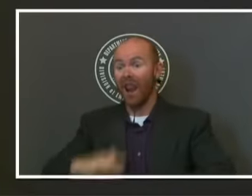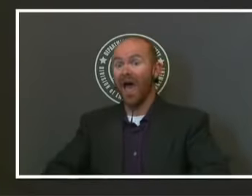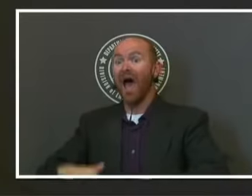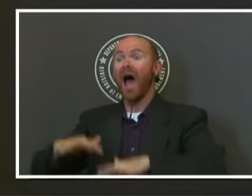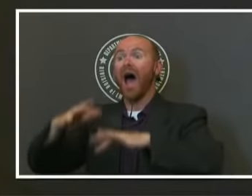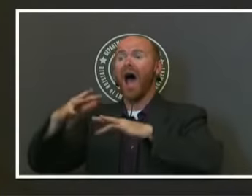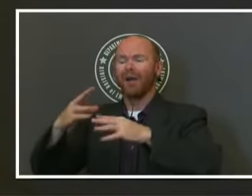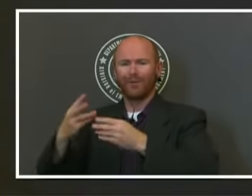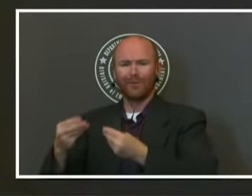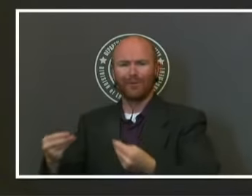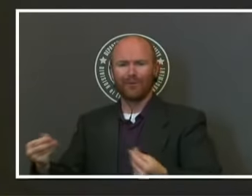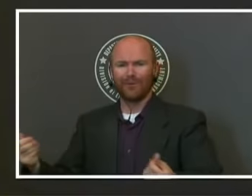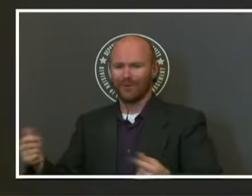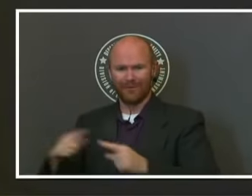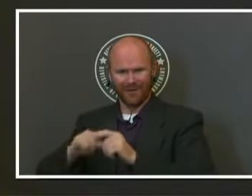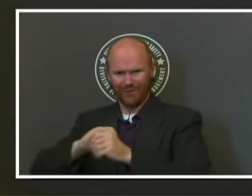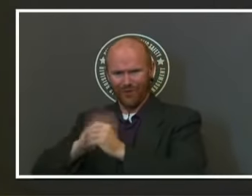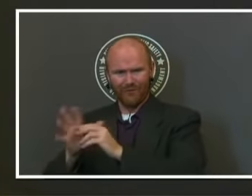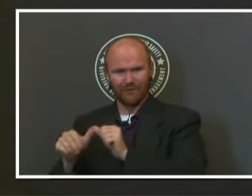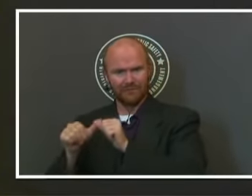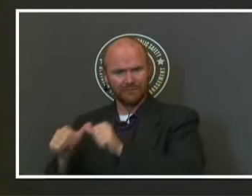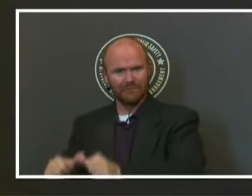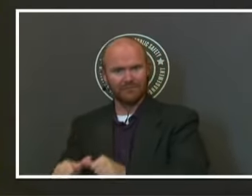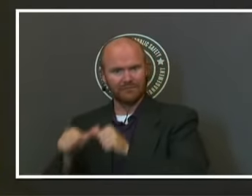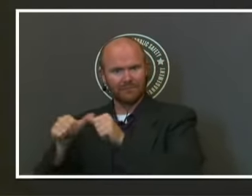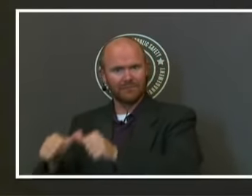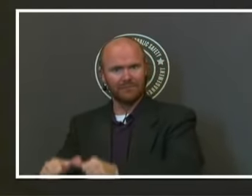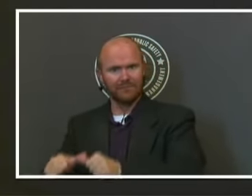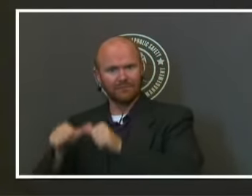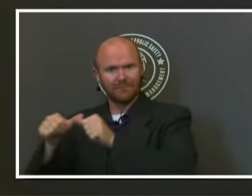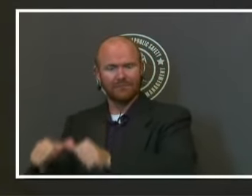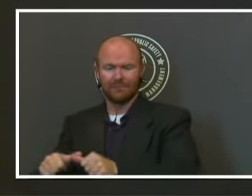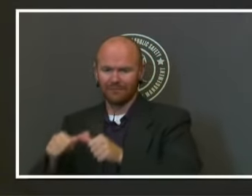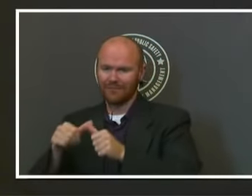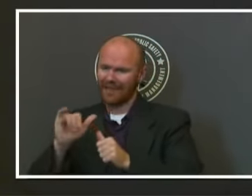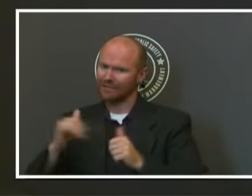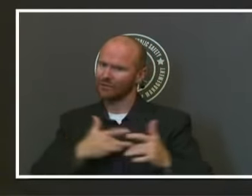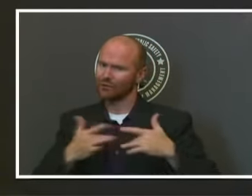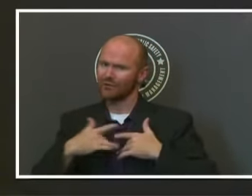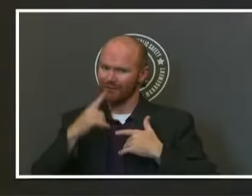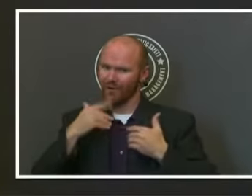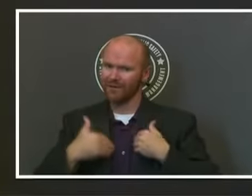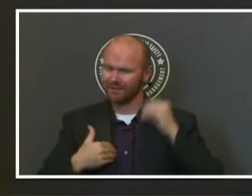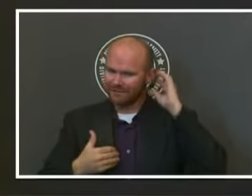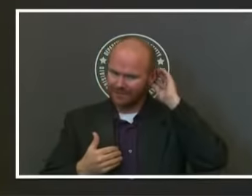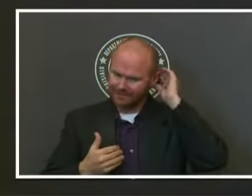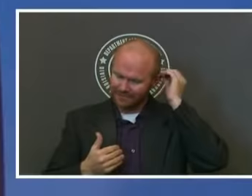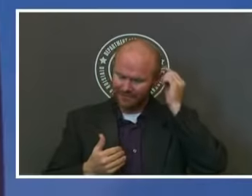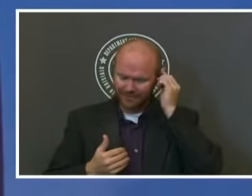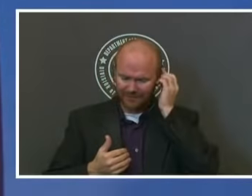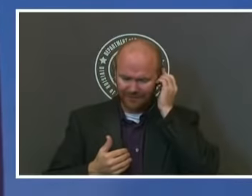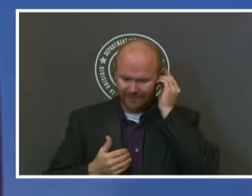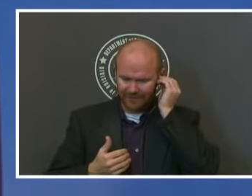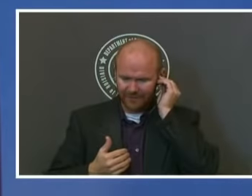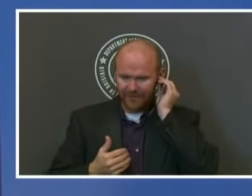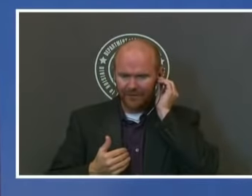situations one of concern for